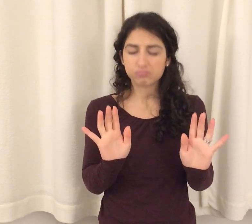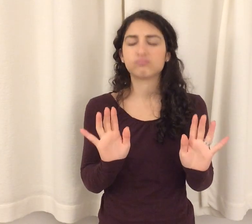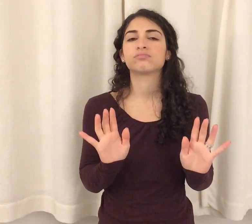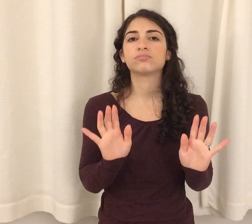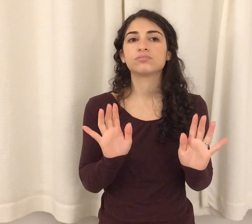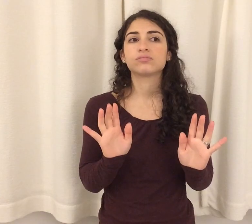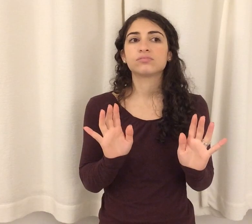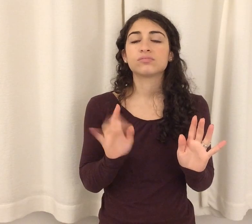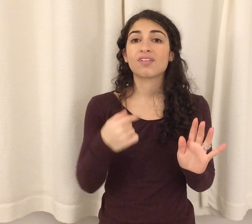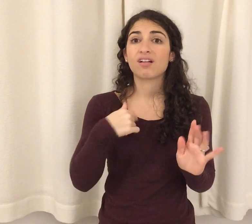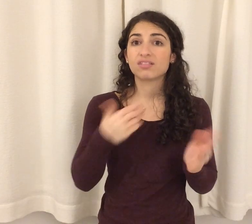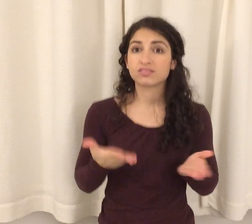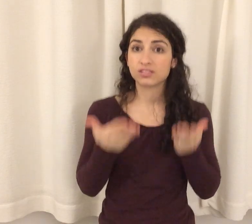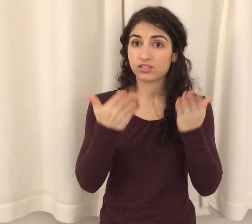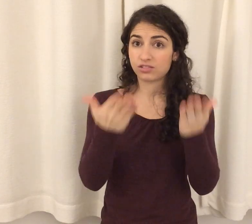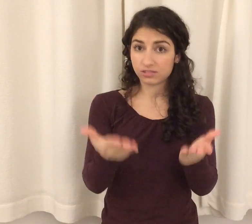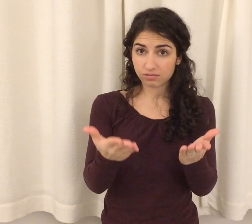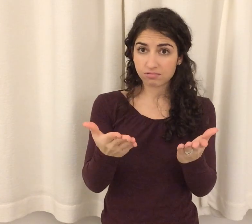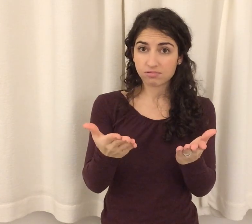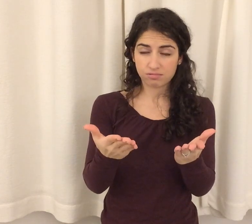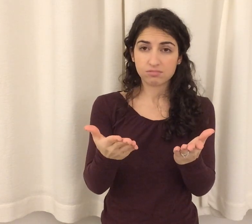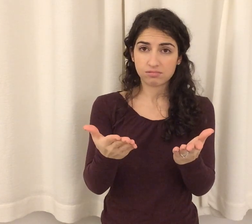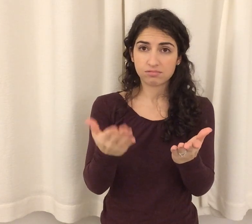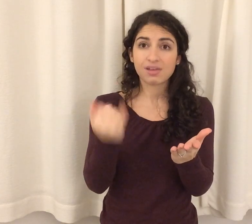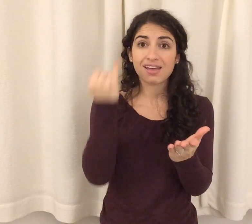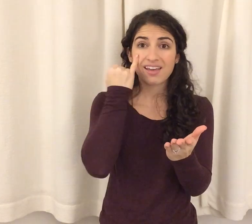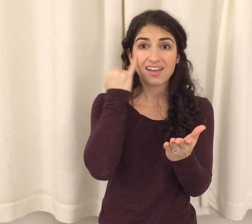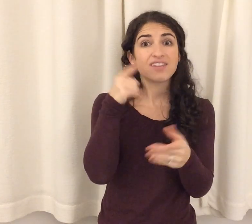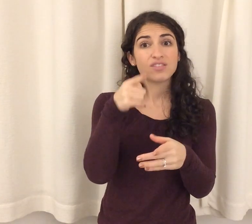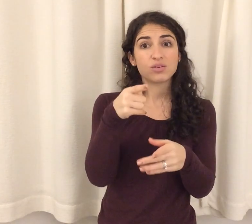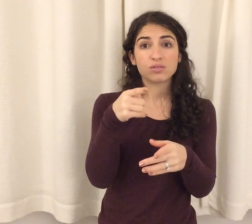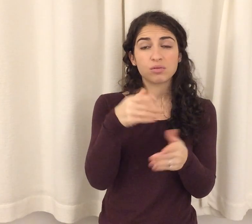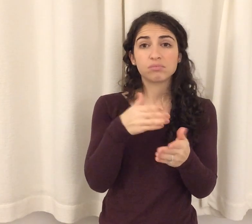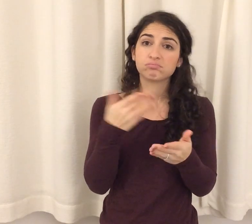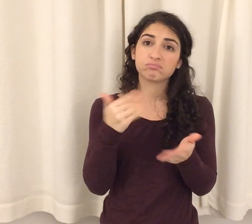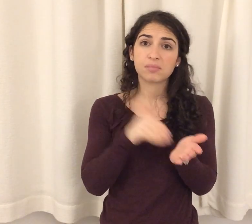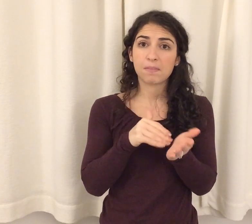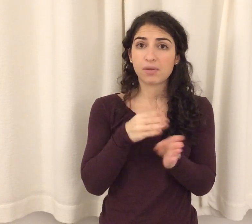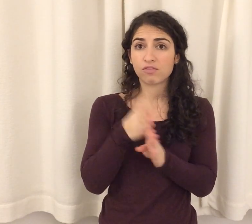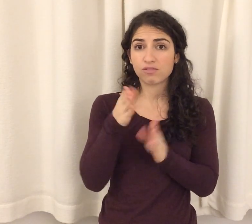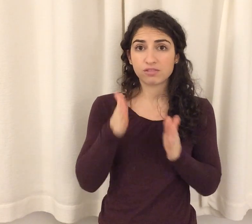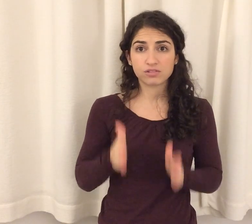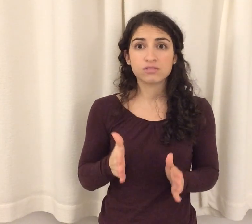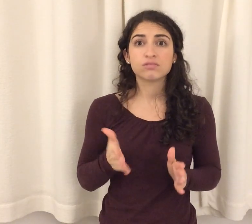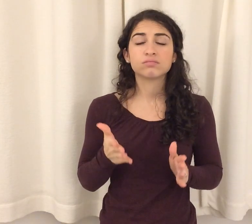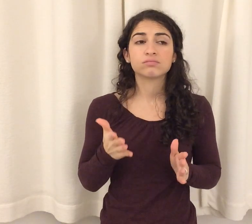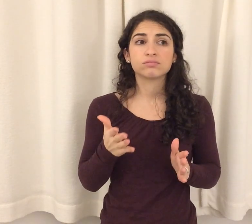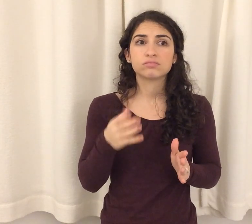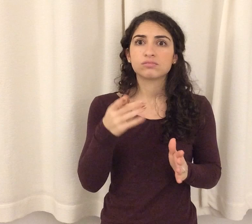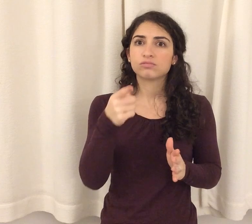for 15 sentences that were suggested, but i also suggest that if you are a medical